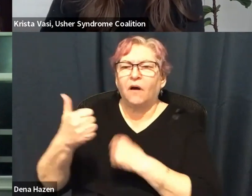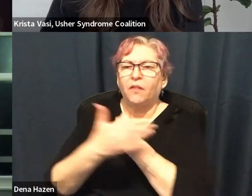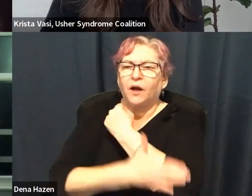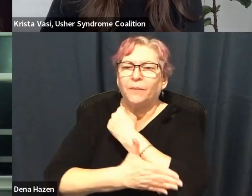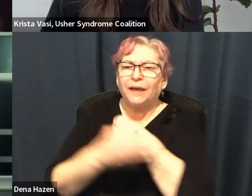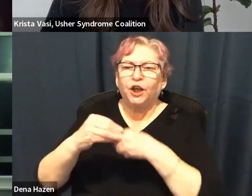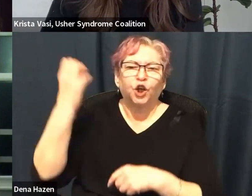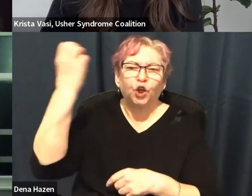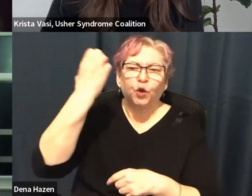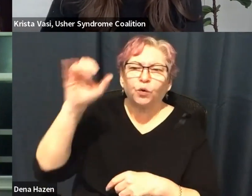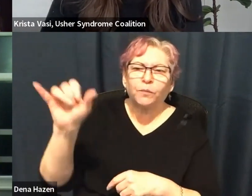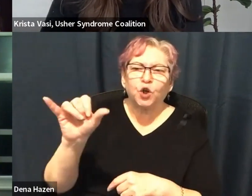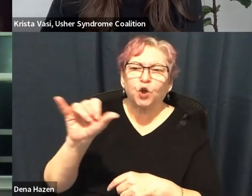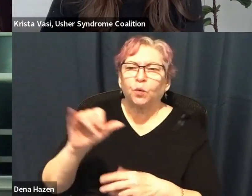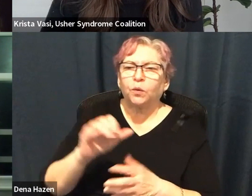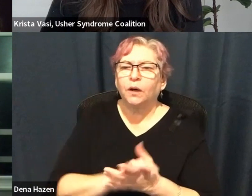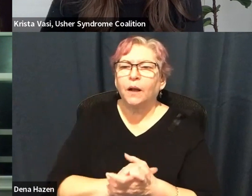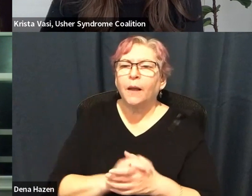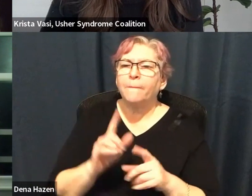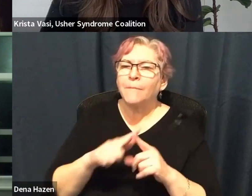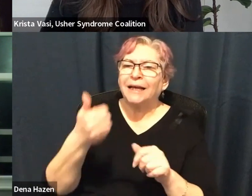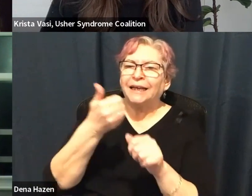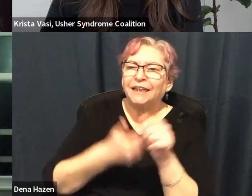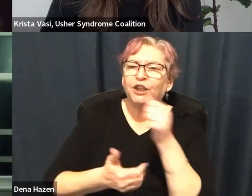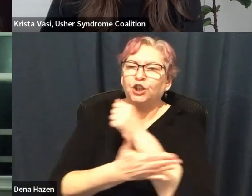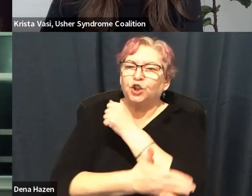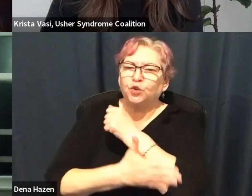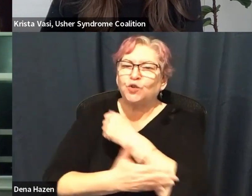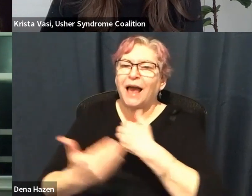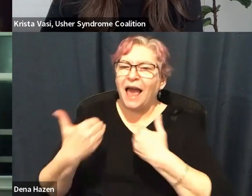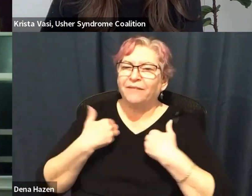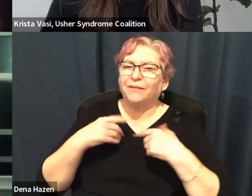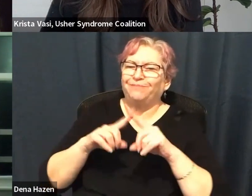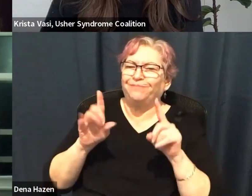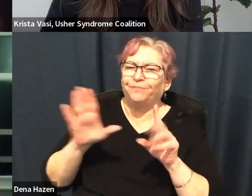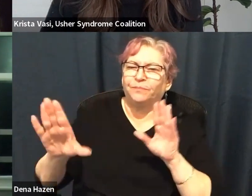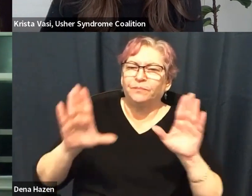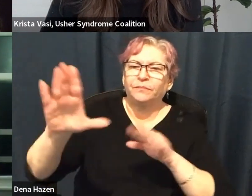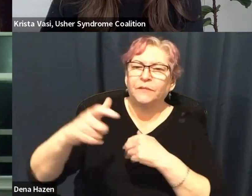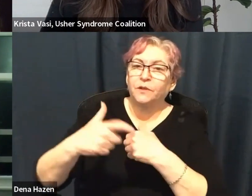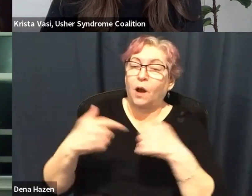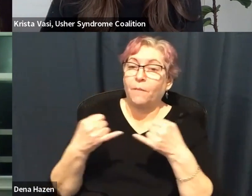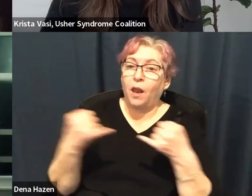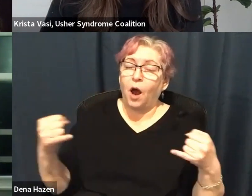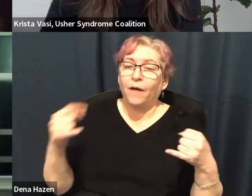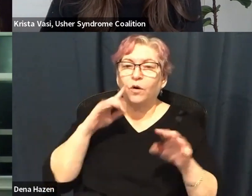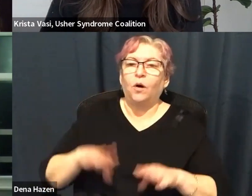as well, but each country has a very different timeline for opening a clinical site.